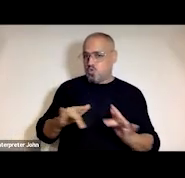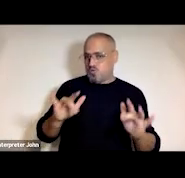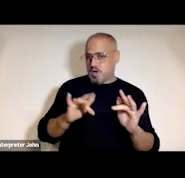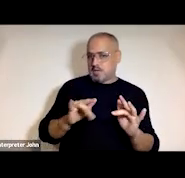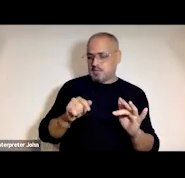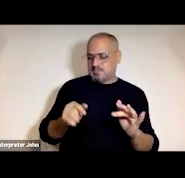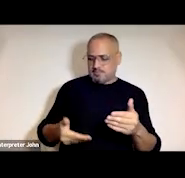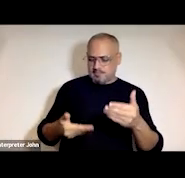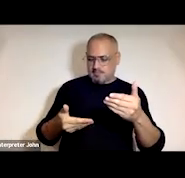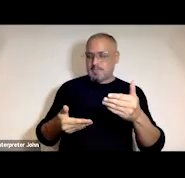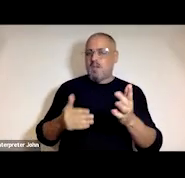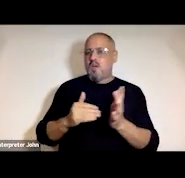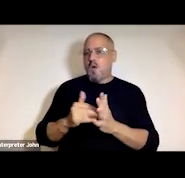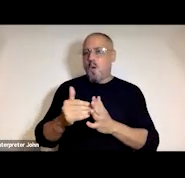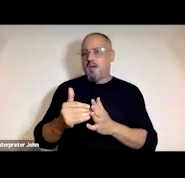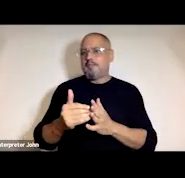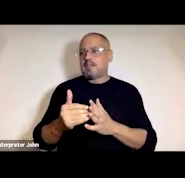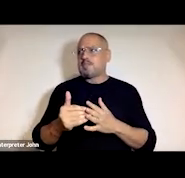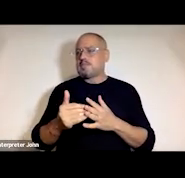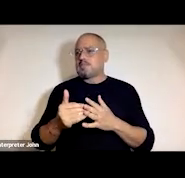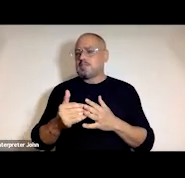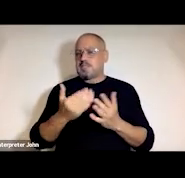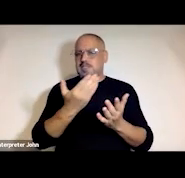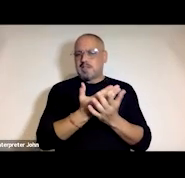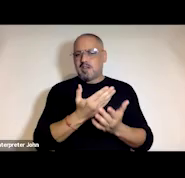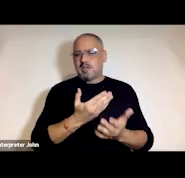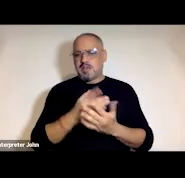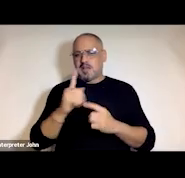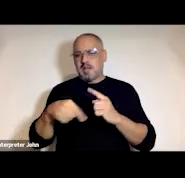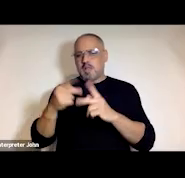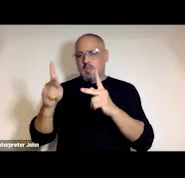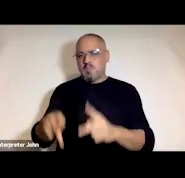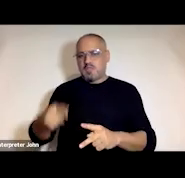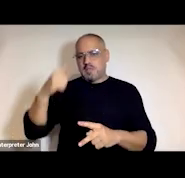there oftentimes is documentation about the person's mental health symptoms,